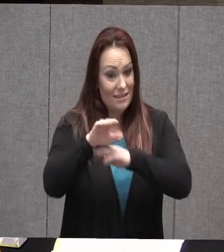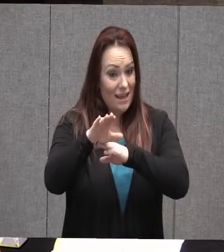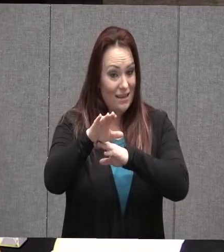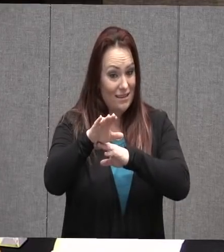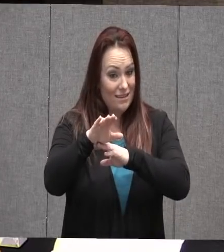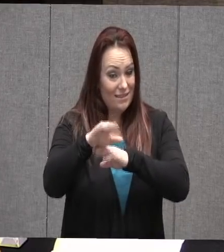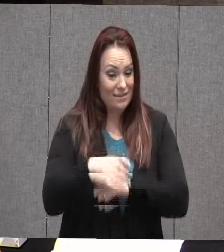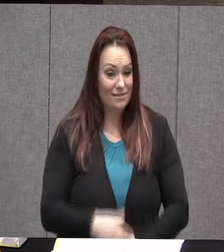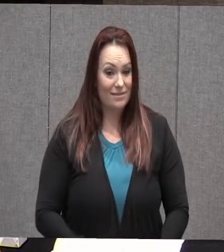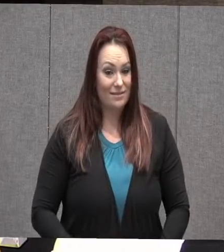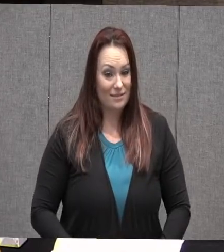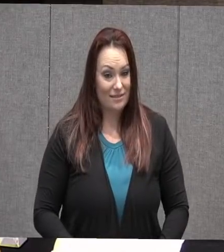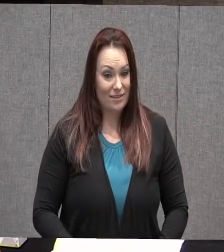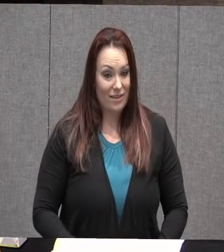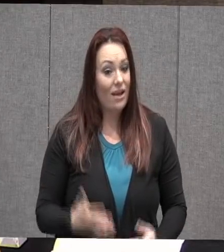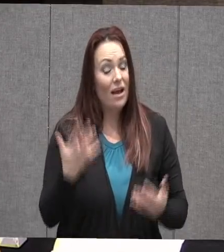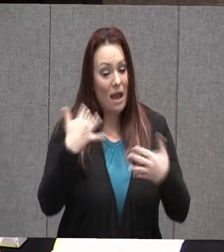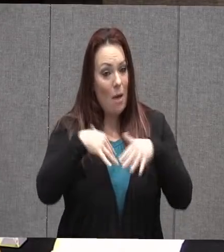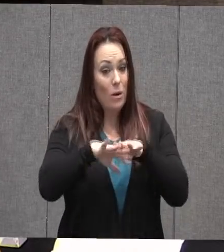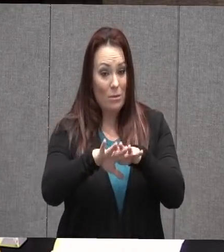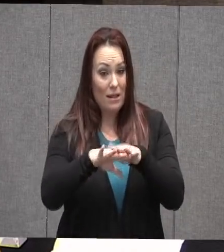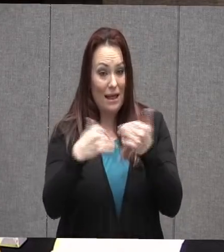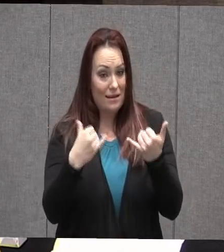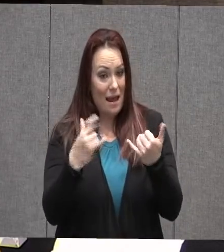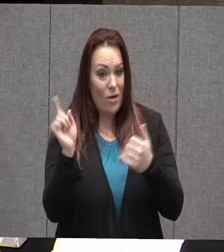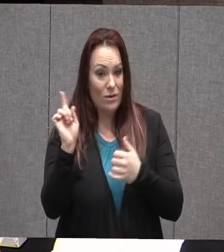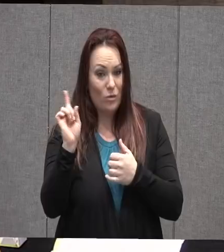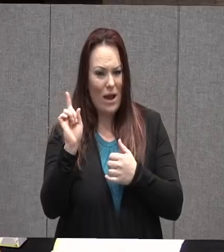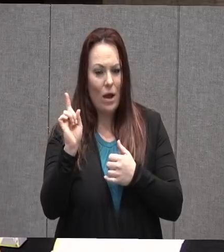And again, our blend is at the end of that word.